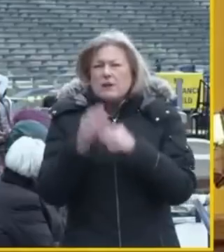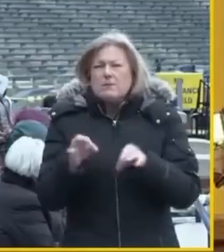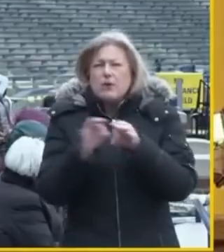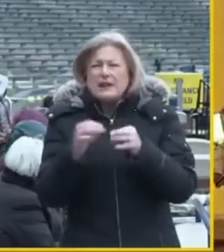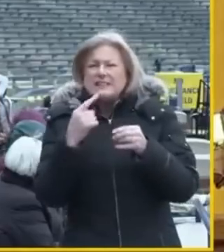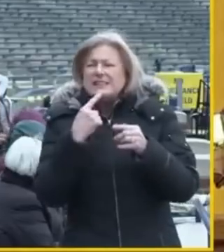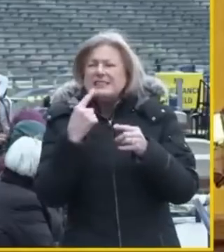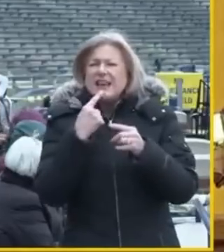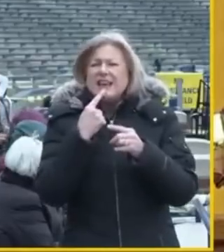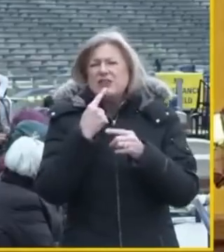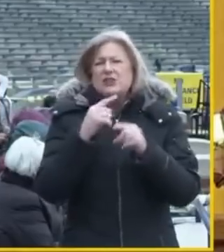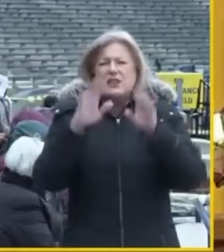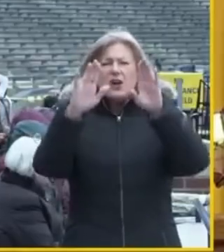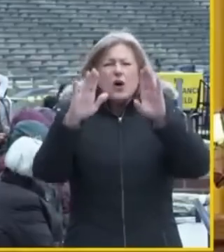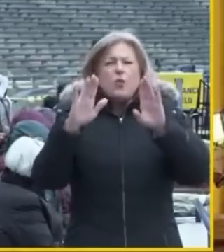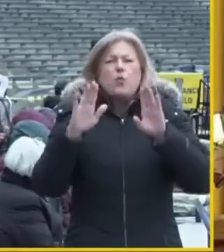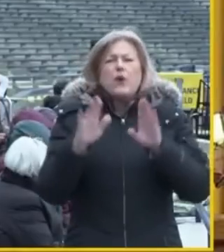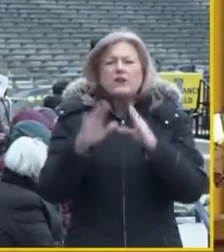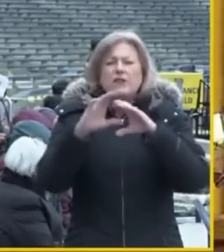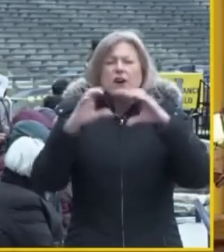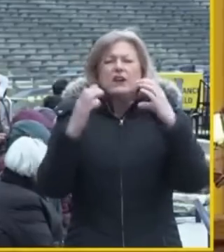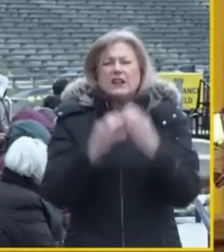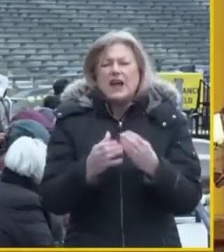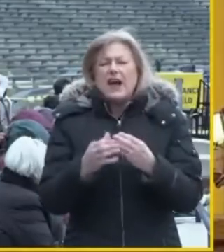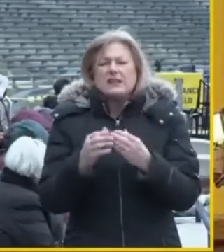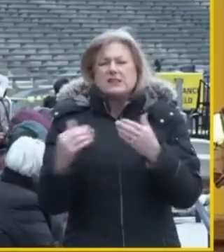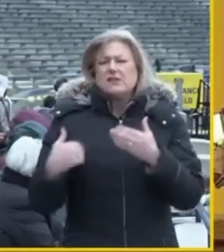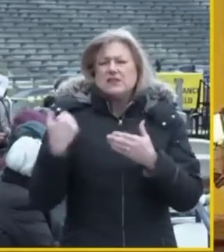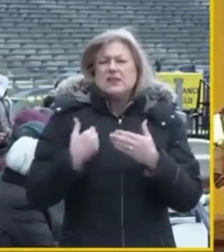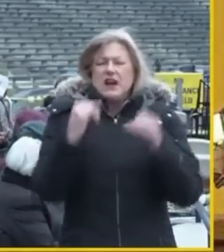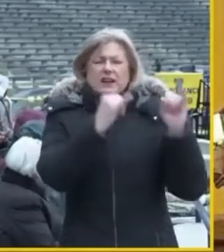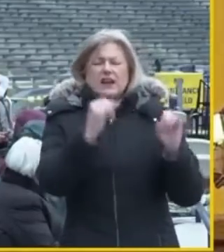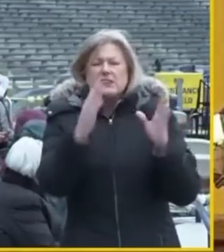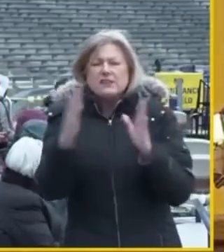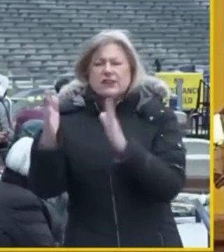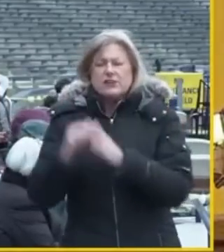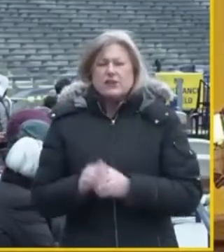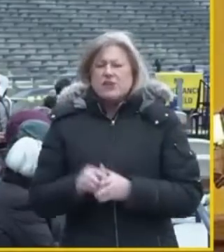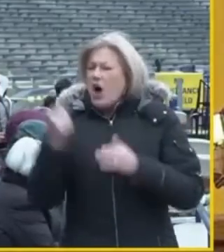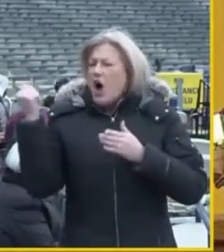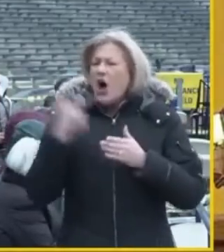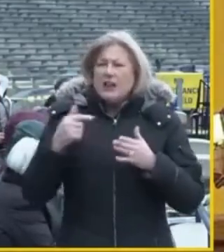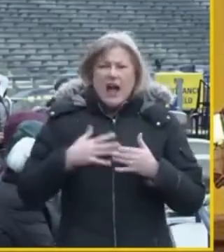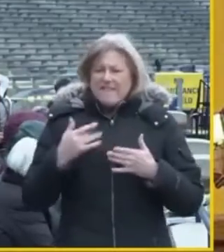of young individuals? All of it, all of it, I was terrified.